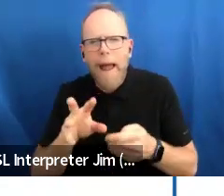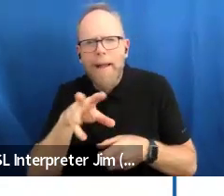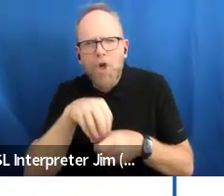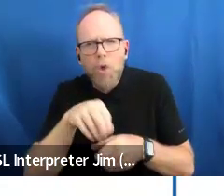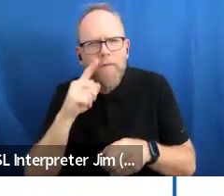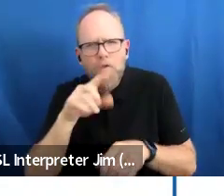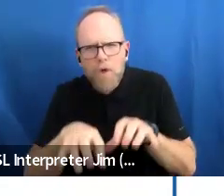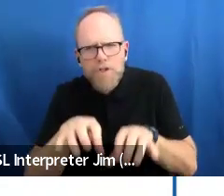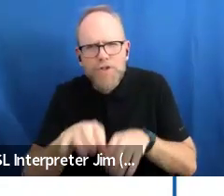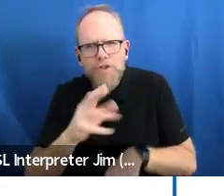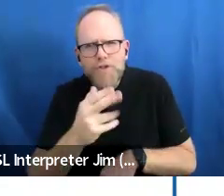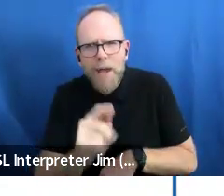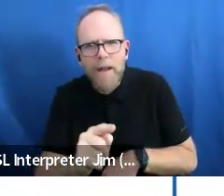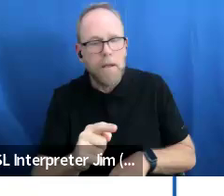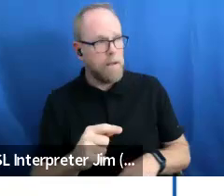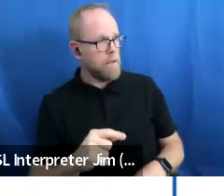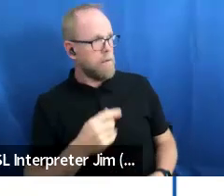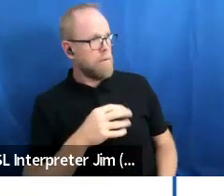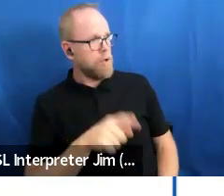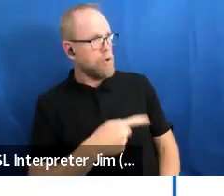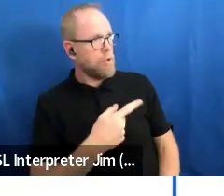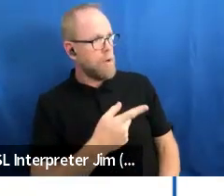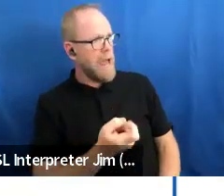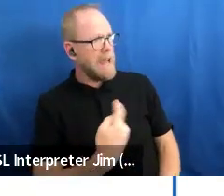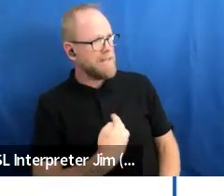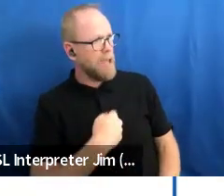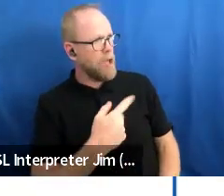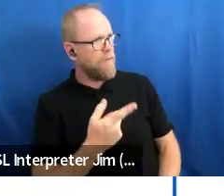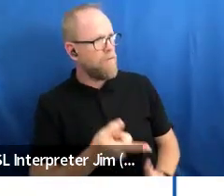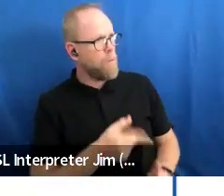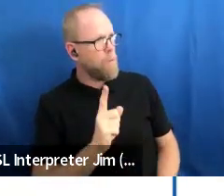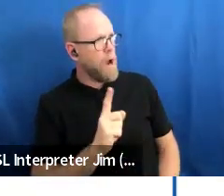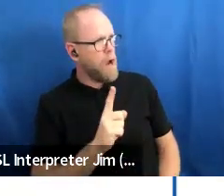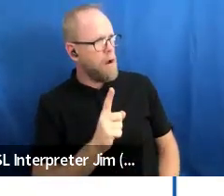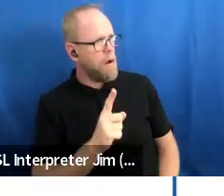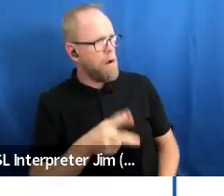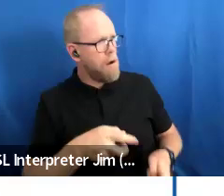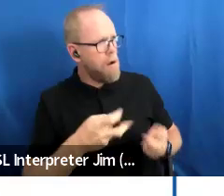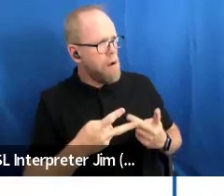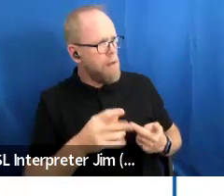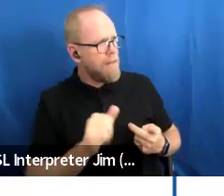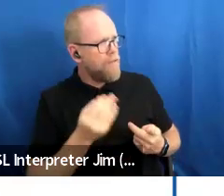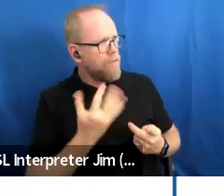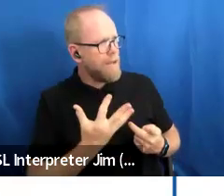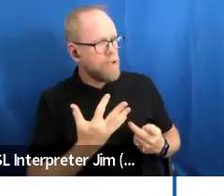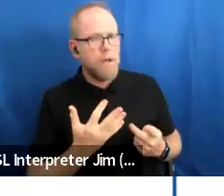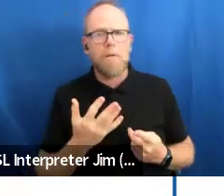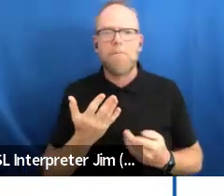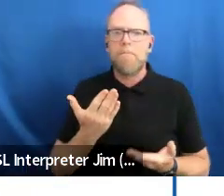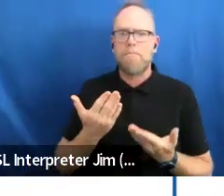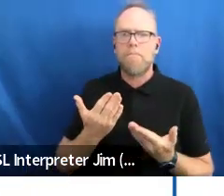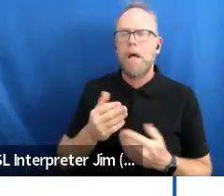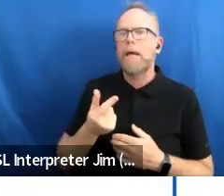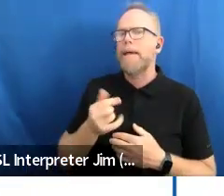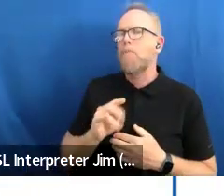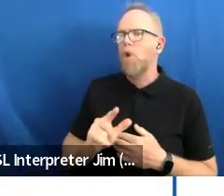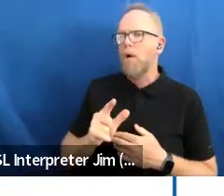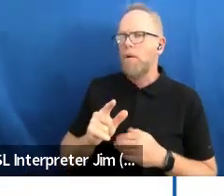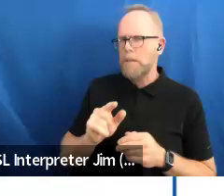are you asking like where it came from? GABE: Yeah, if you can give us a kind of idea